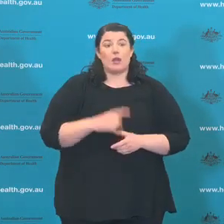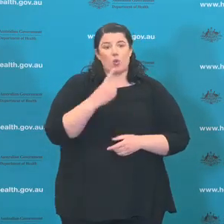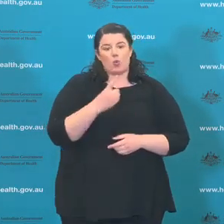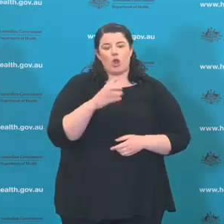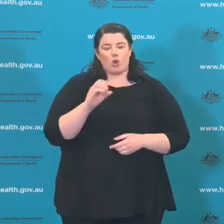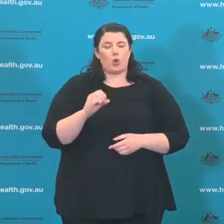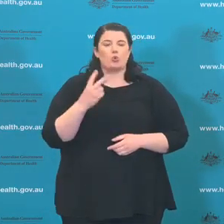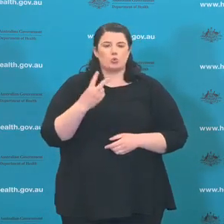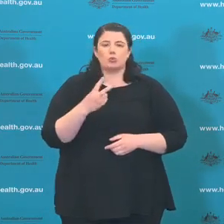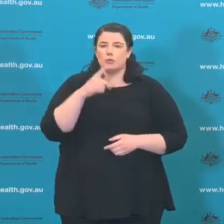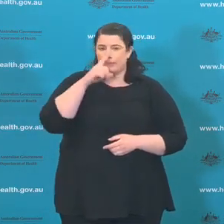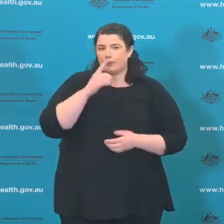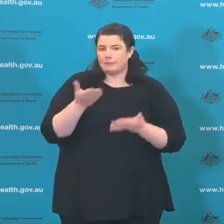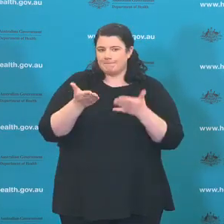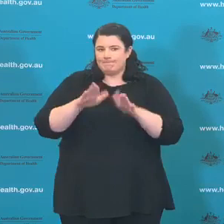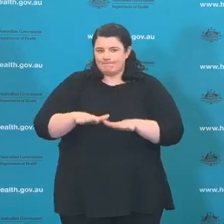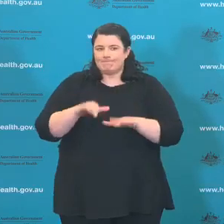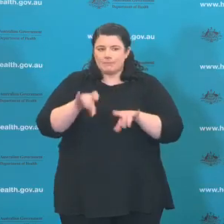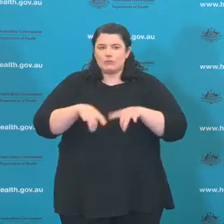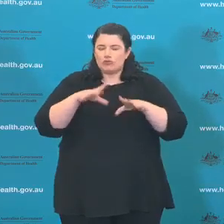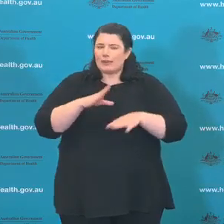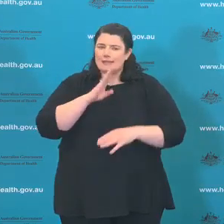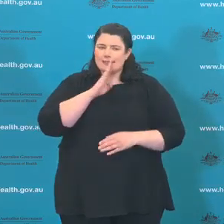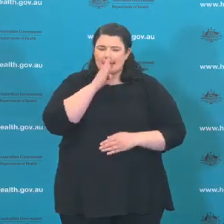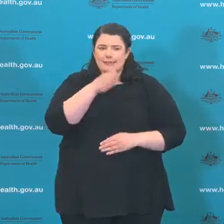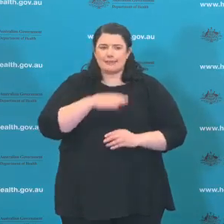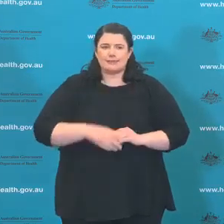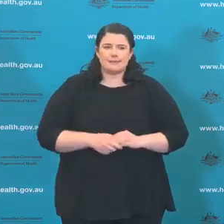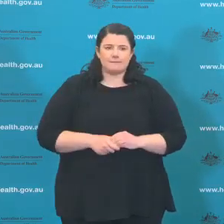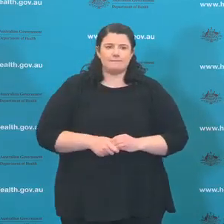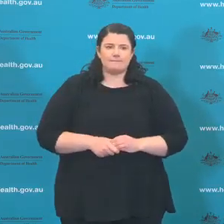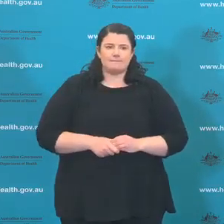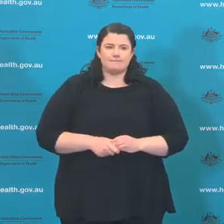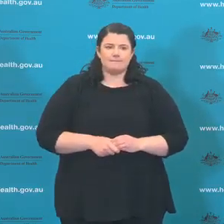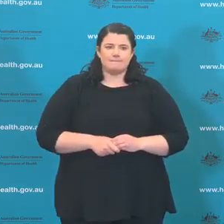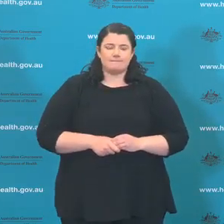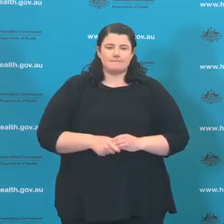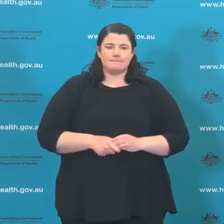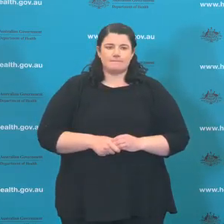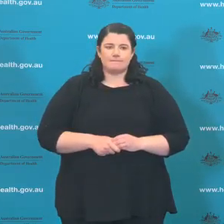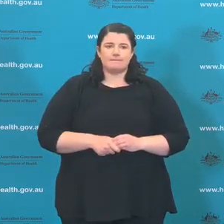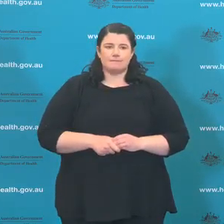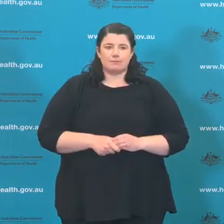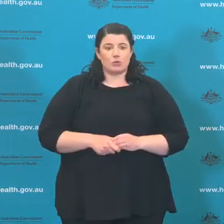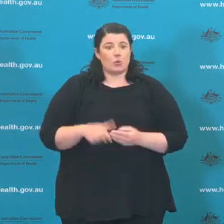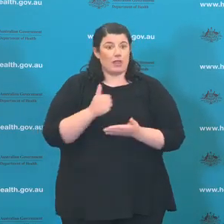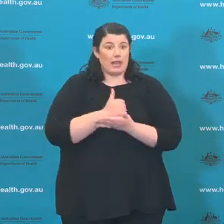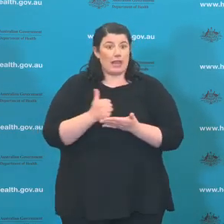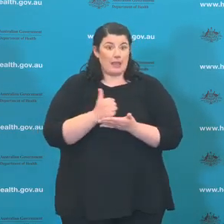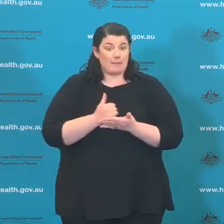sadly in Australia. Those are the figures that we have for today. The other